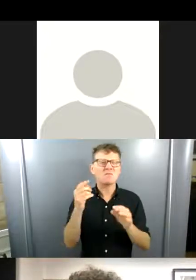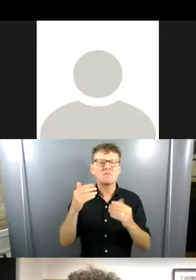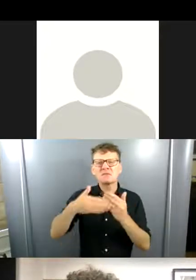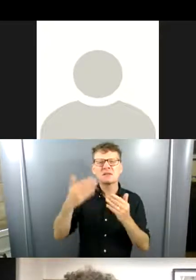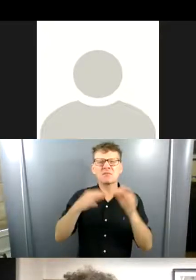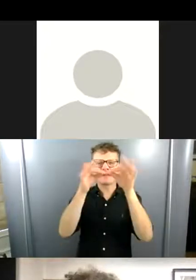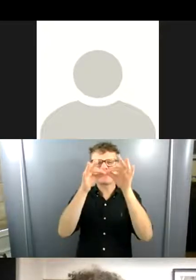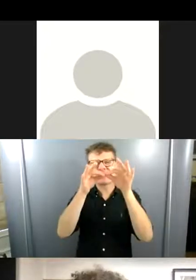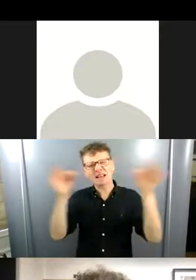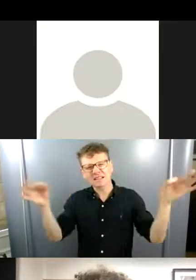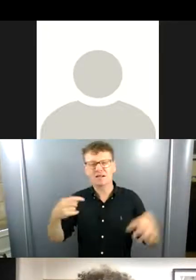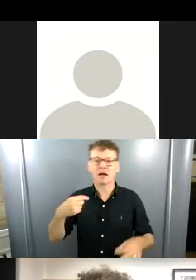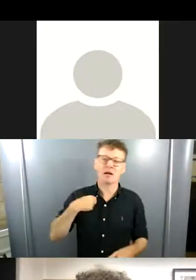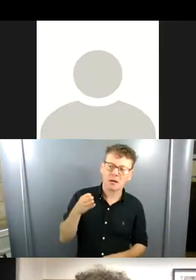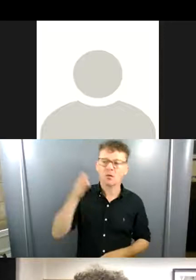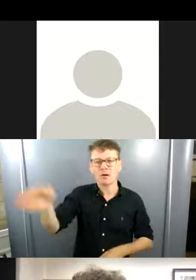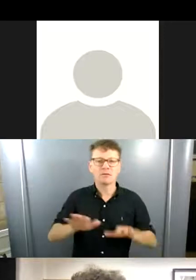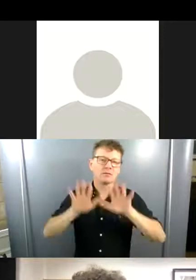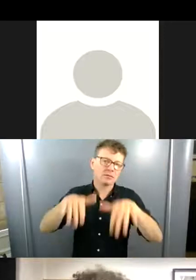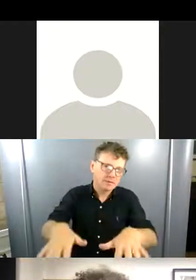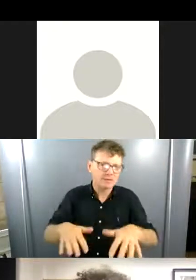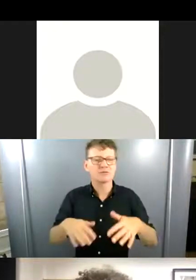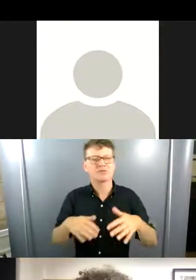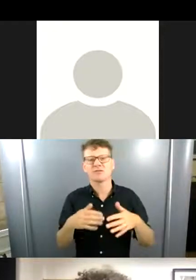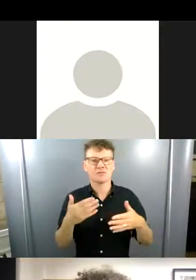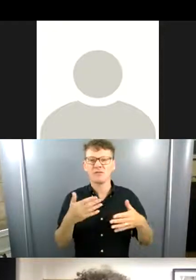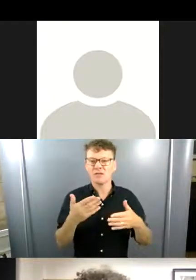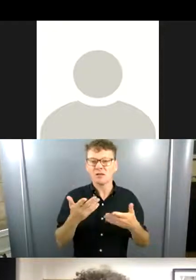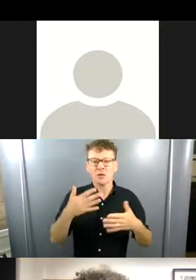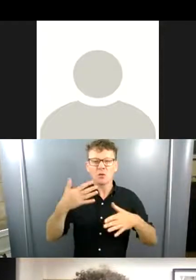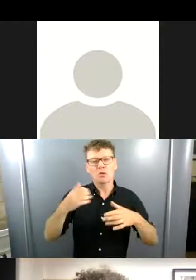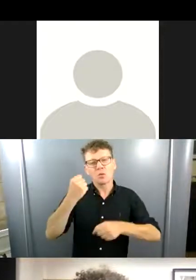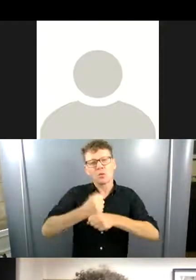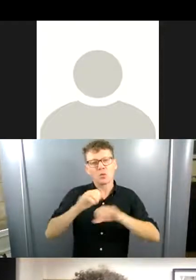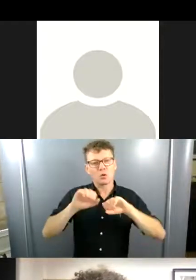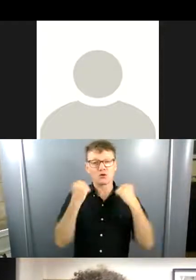to the beach through workshopping them with people with Mawng speakers and